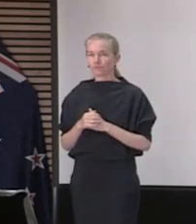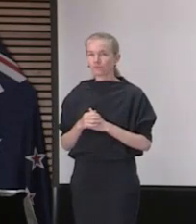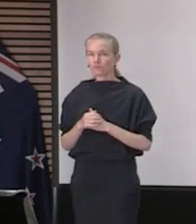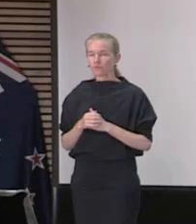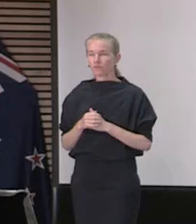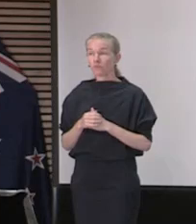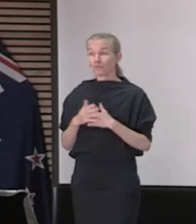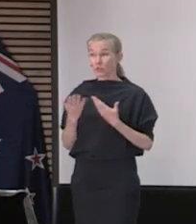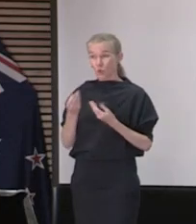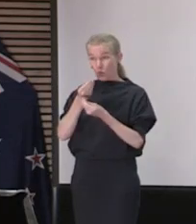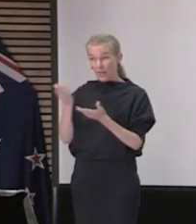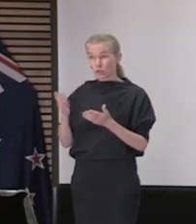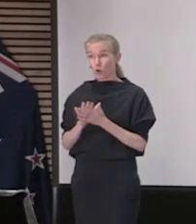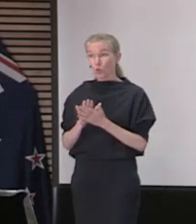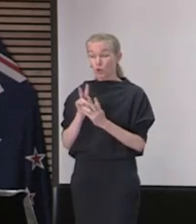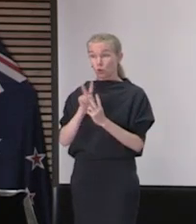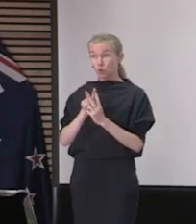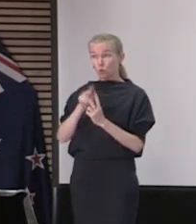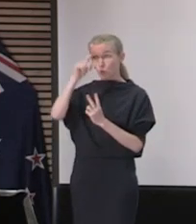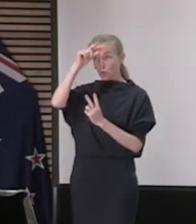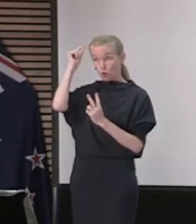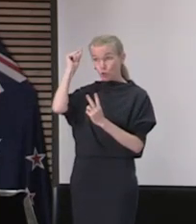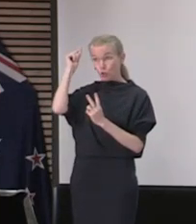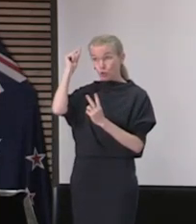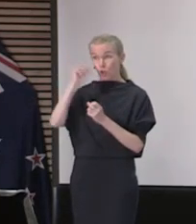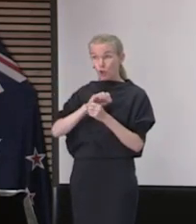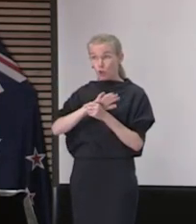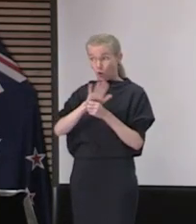are the two nurses whoare the cases on a ward, andthat ward has been lockeddown.